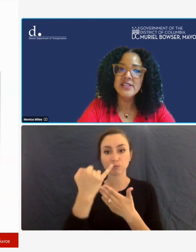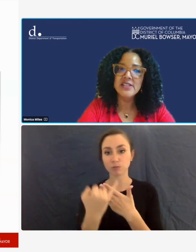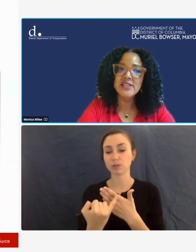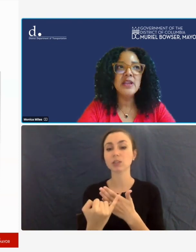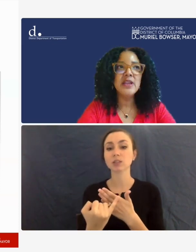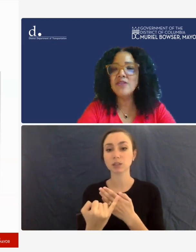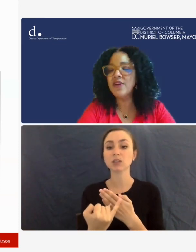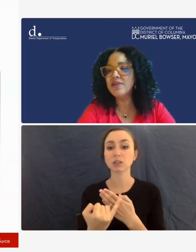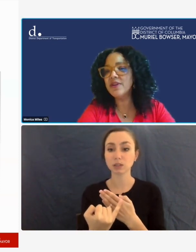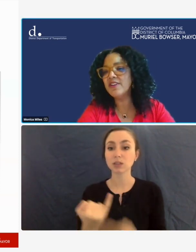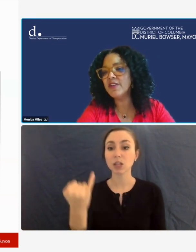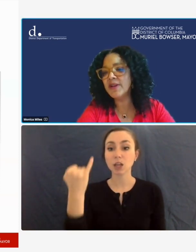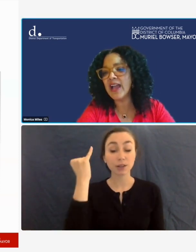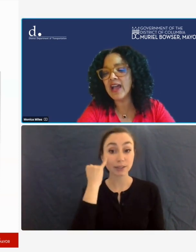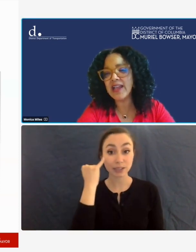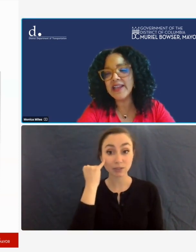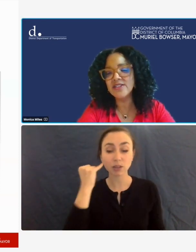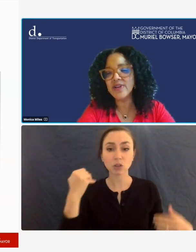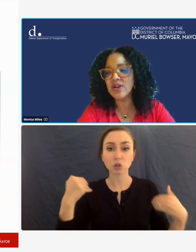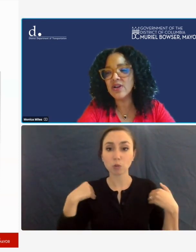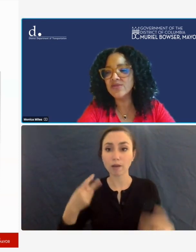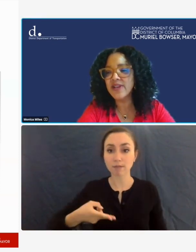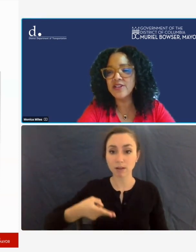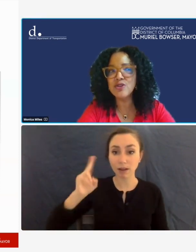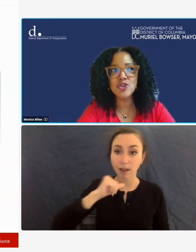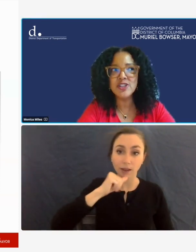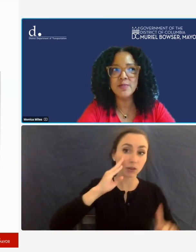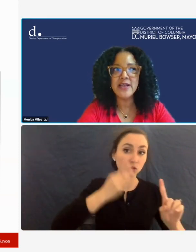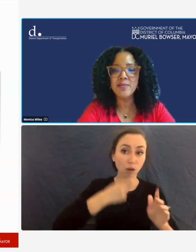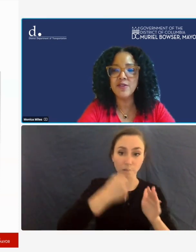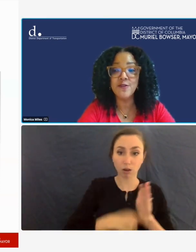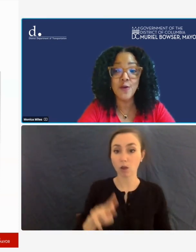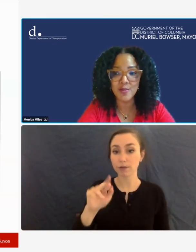if you have a very very very high indirect cost rate you just might not be affordable